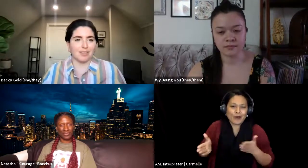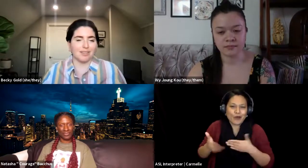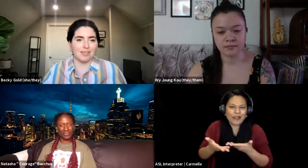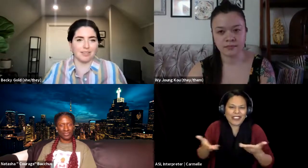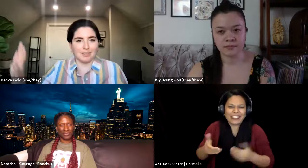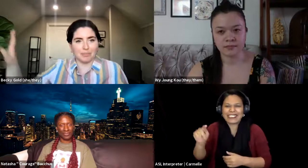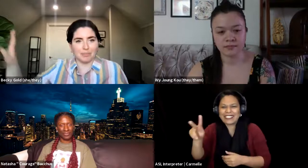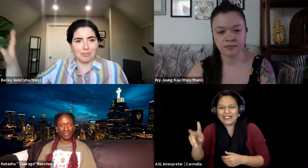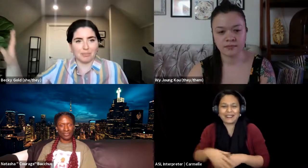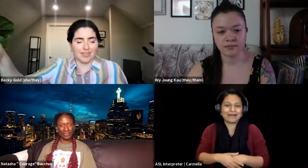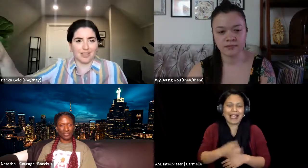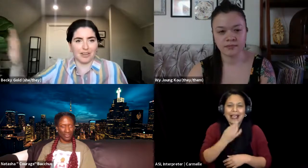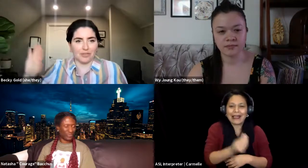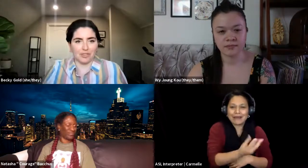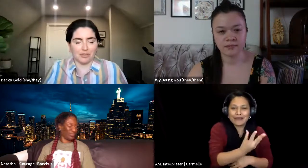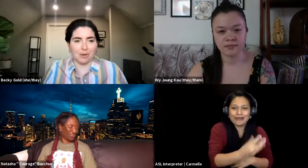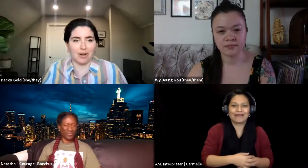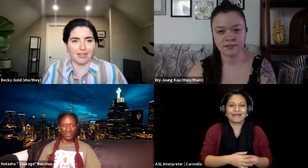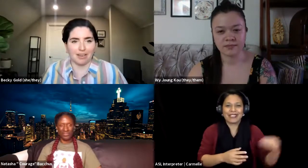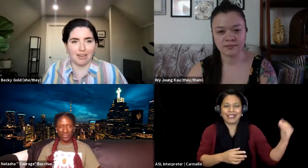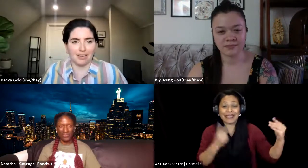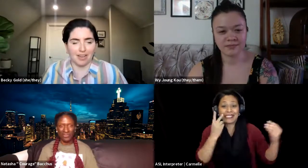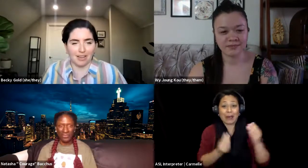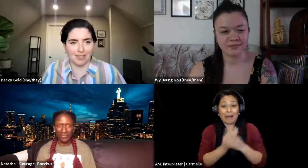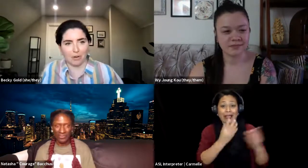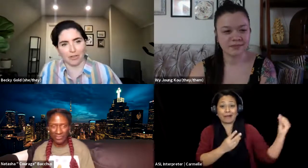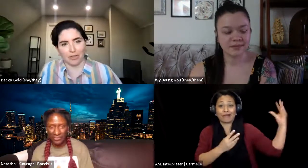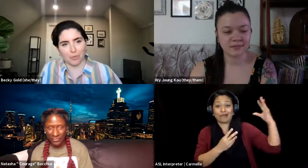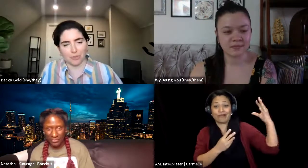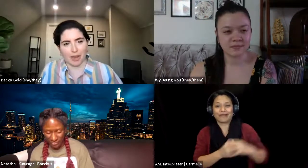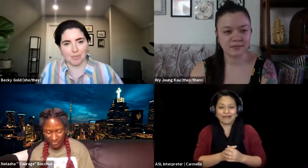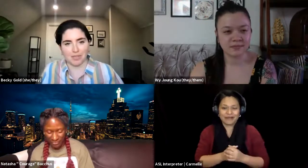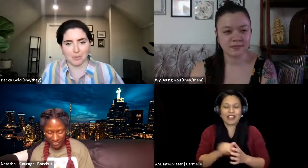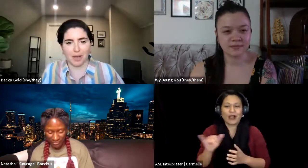and a plant that's sticking out from my right side and some art on the walls behind me as well.